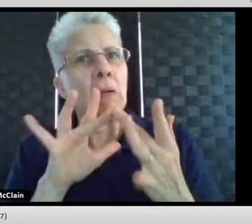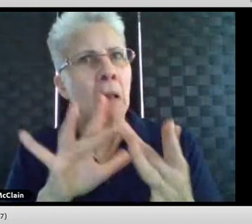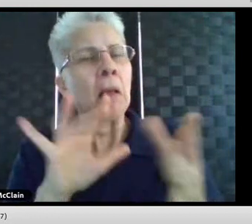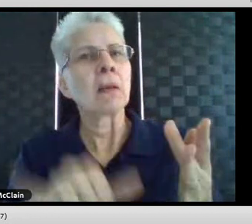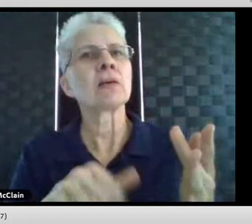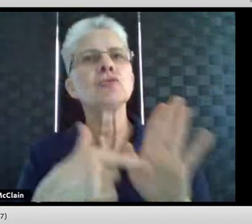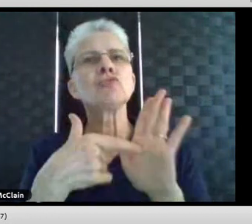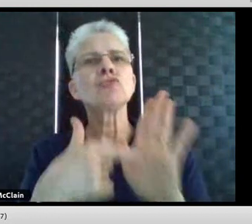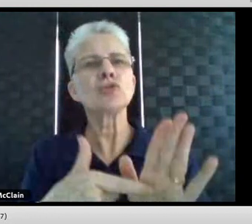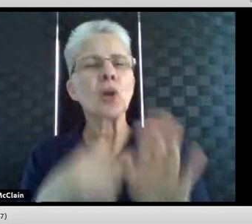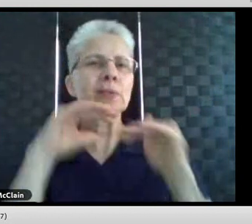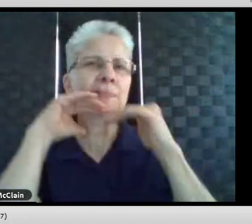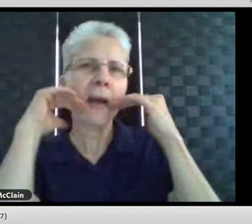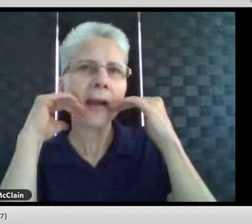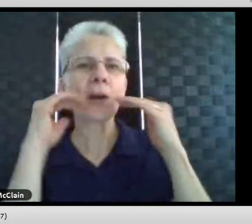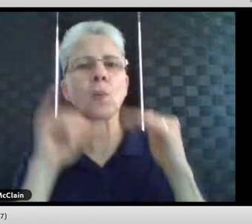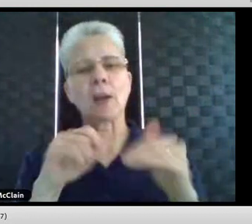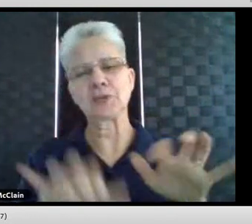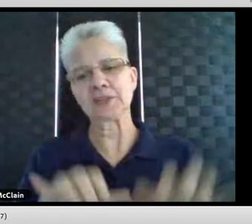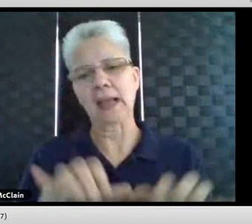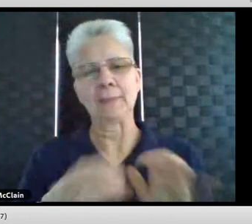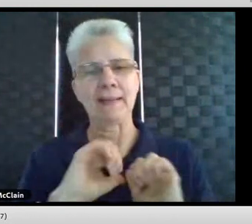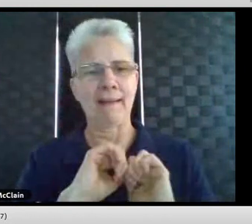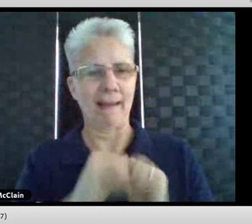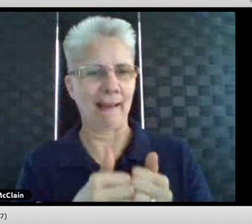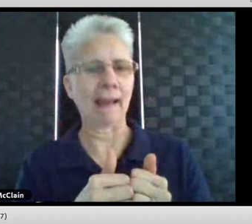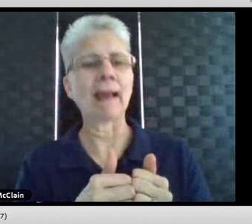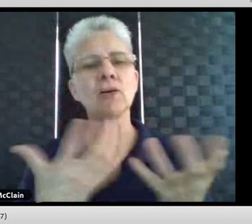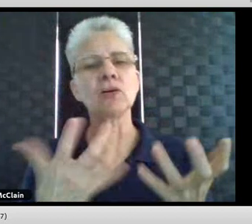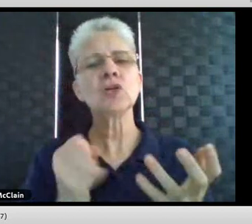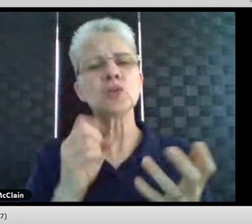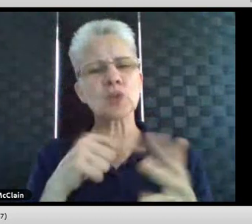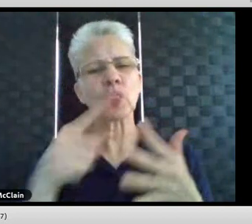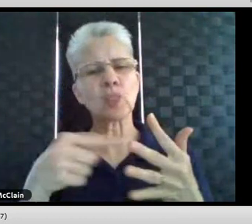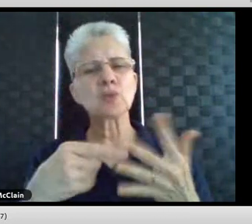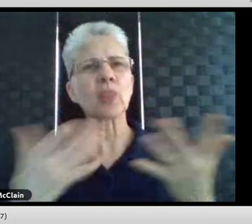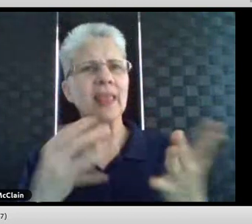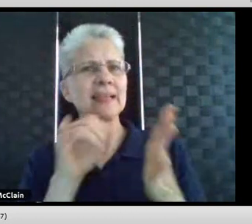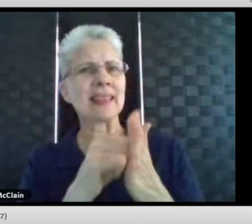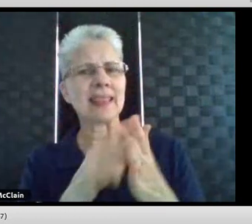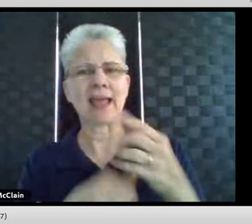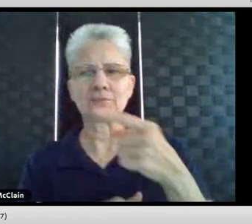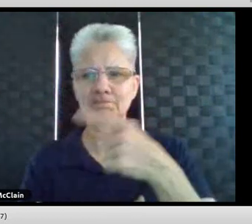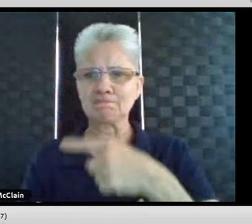Show a way to smile while you're typing, so those are some of the things to think about that they thought